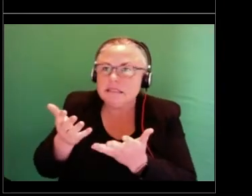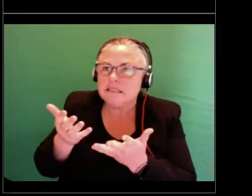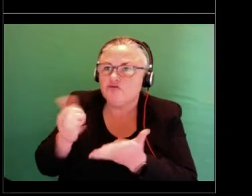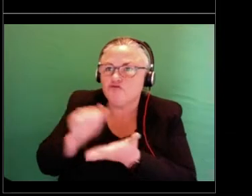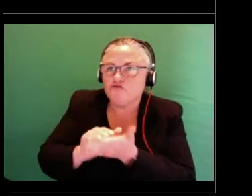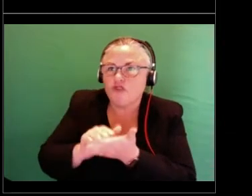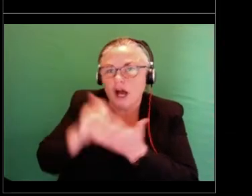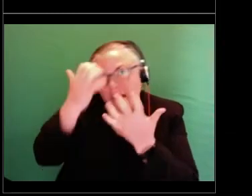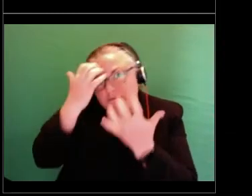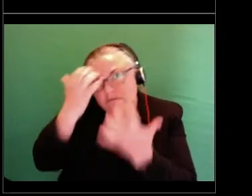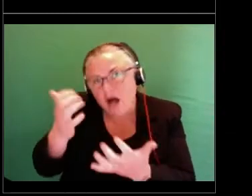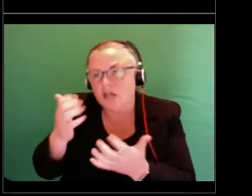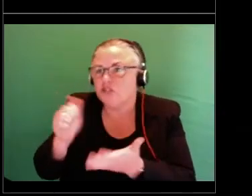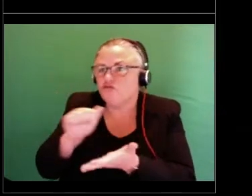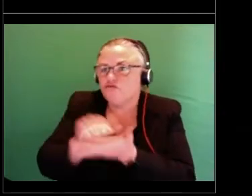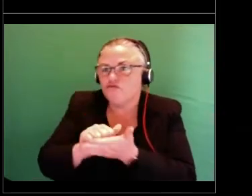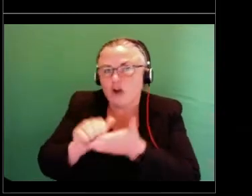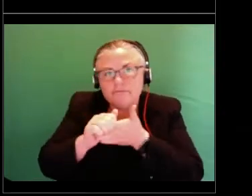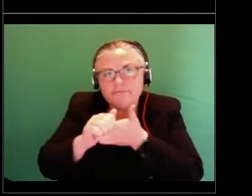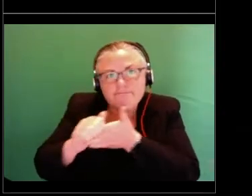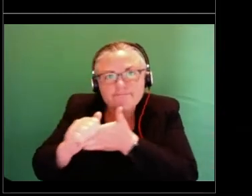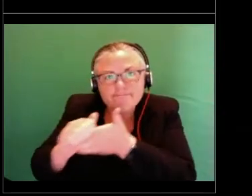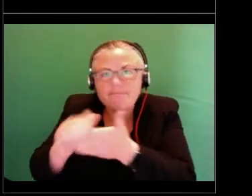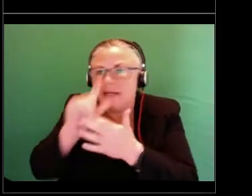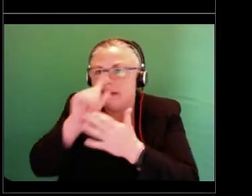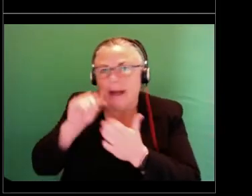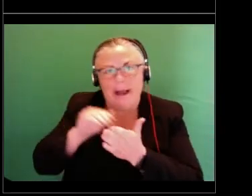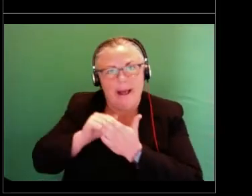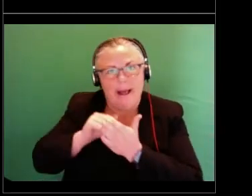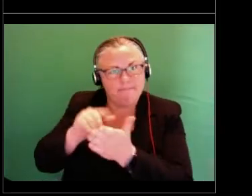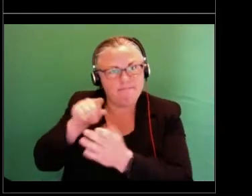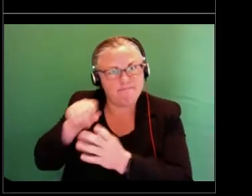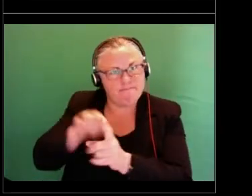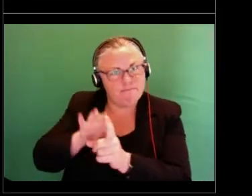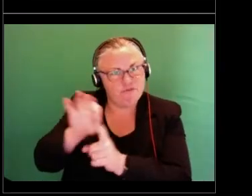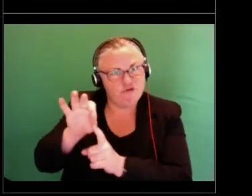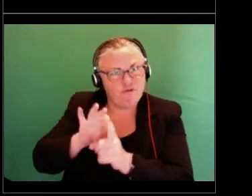For instance, it may be a situation where the passports of the child have gone missing,